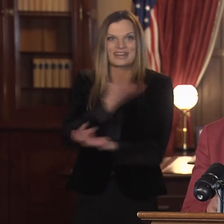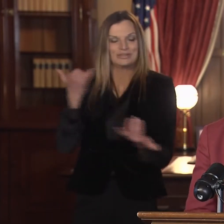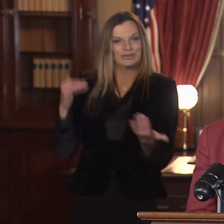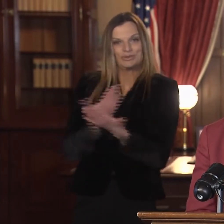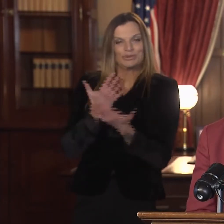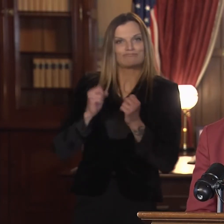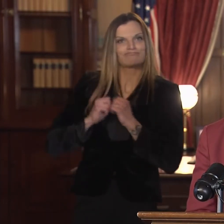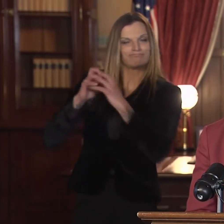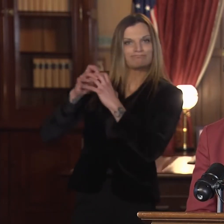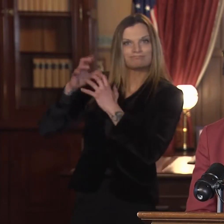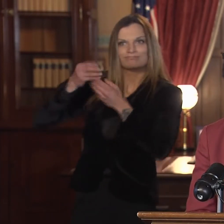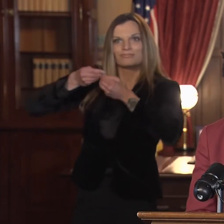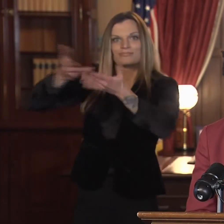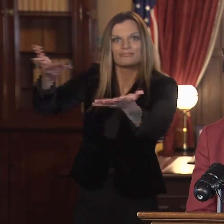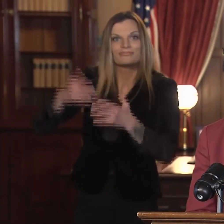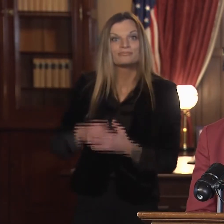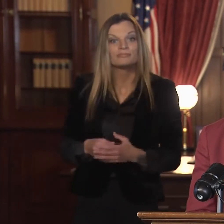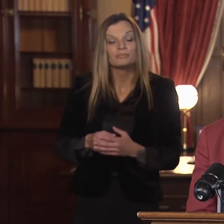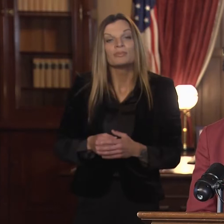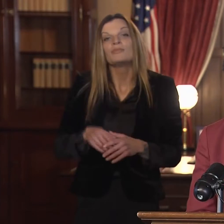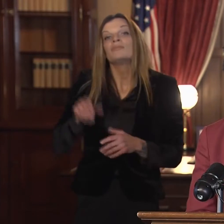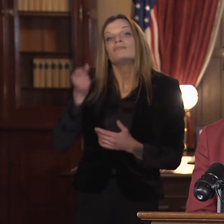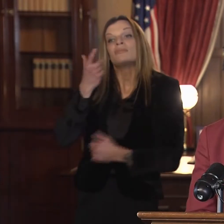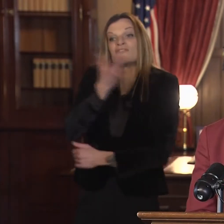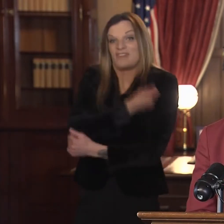ROLLOUT OF OUR VACCINEES THE MOST IMPORTANT THING WE ALL NEED